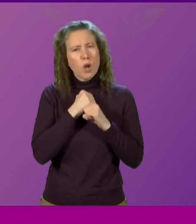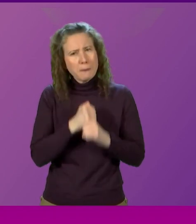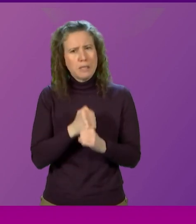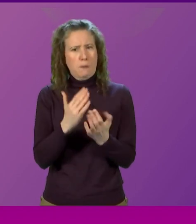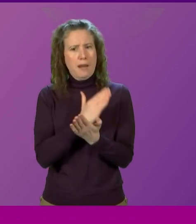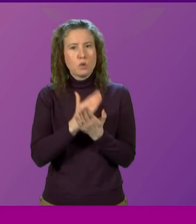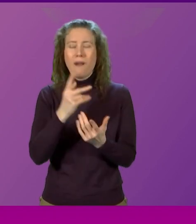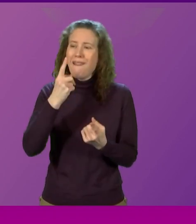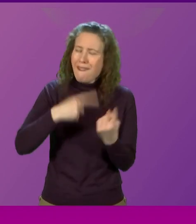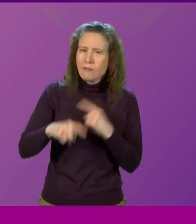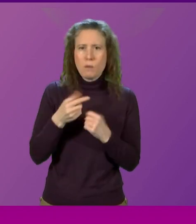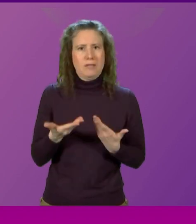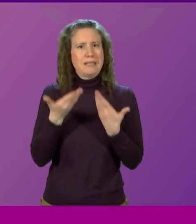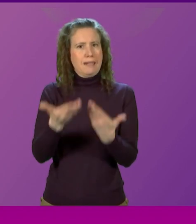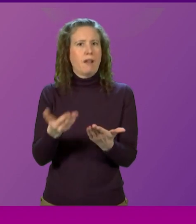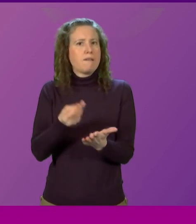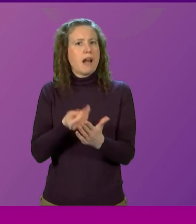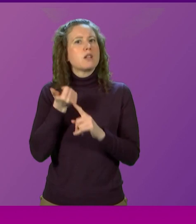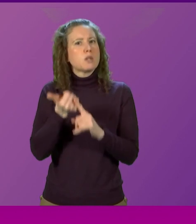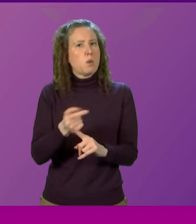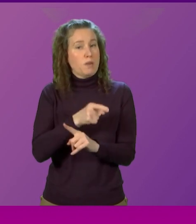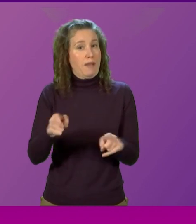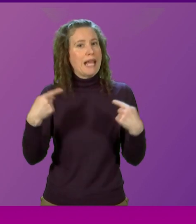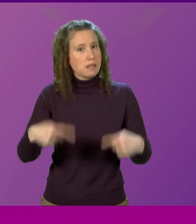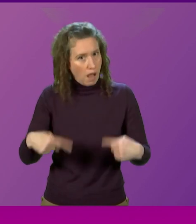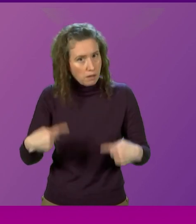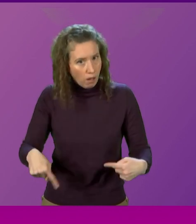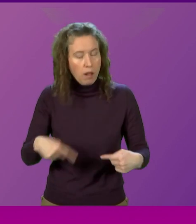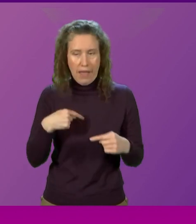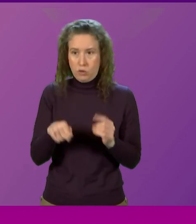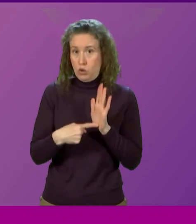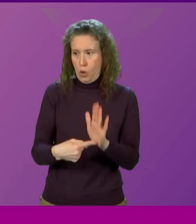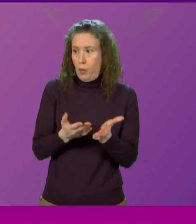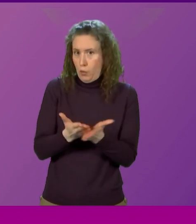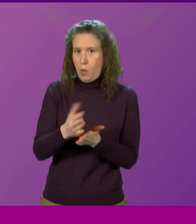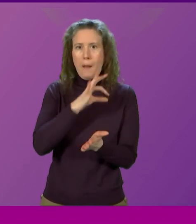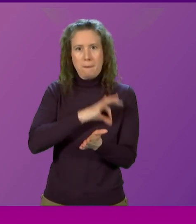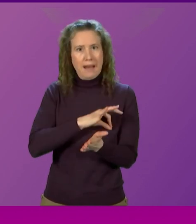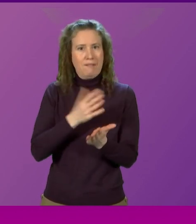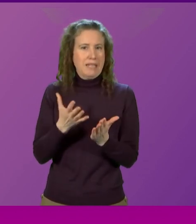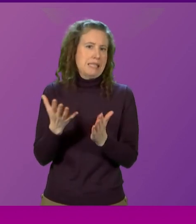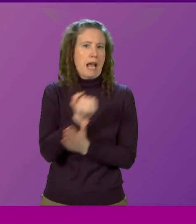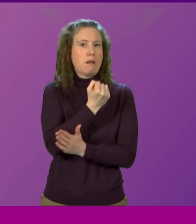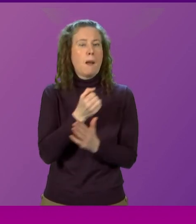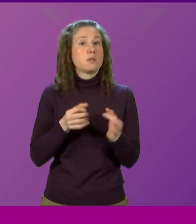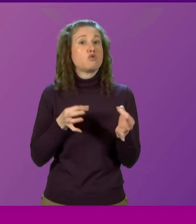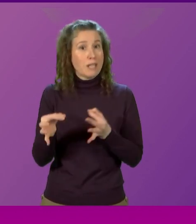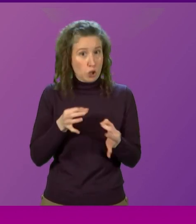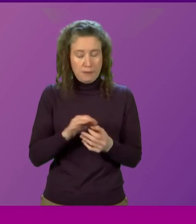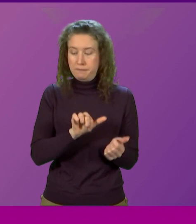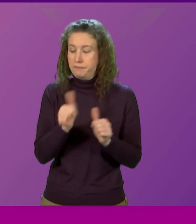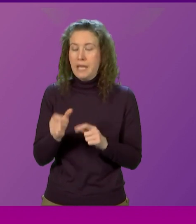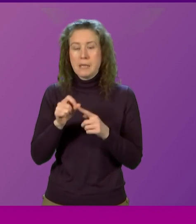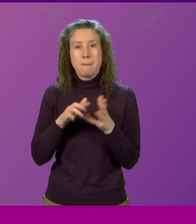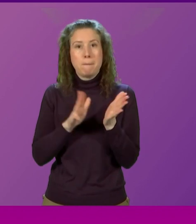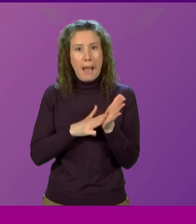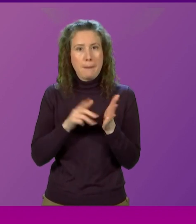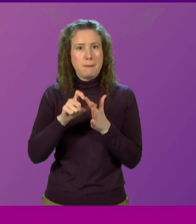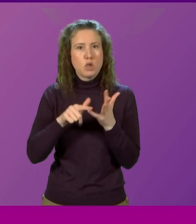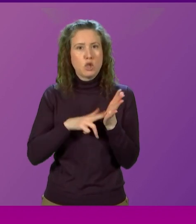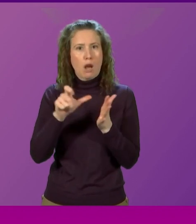that everyone gets the financial support that they are entitled to.